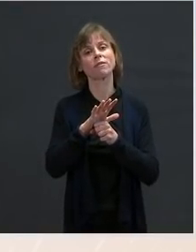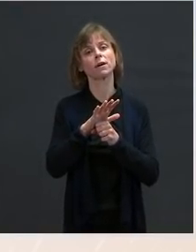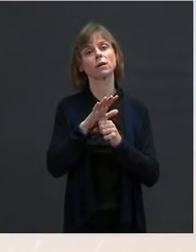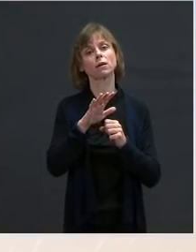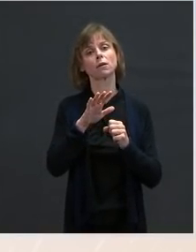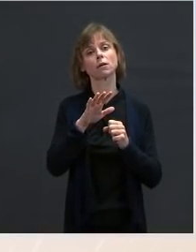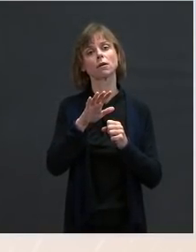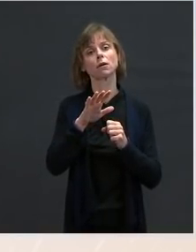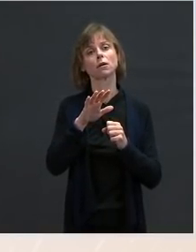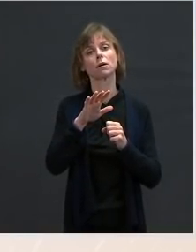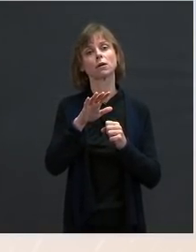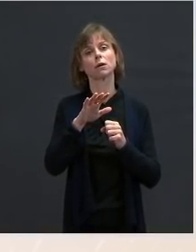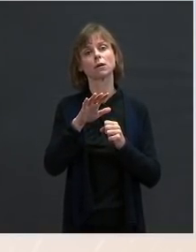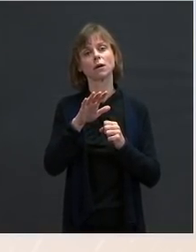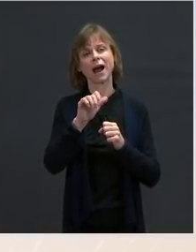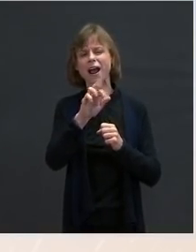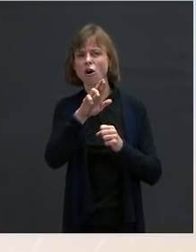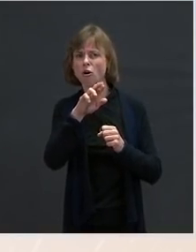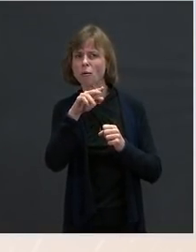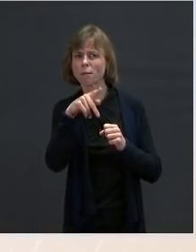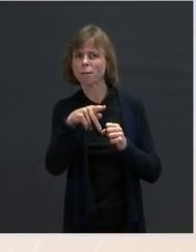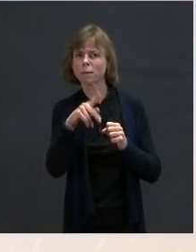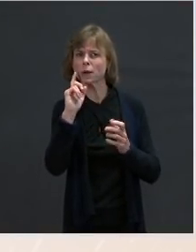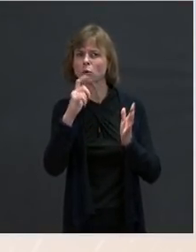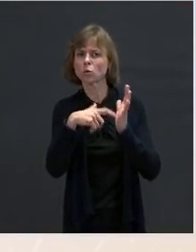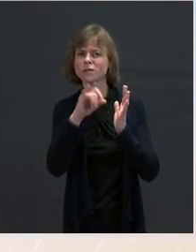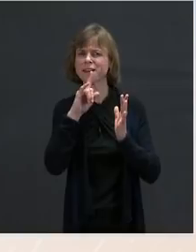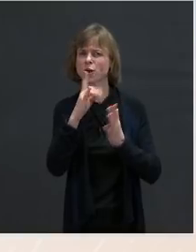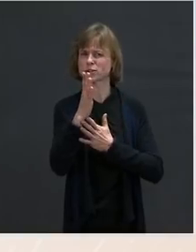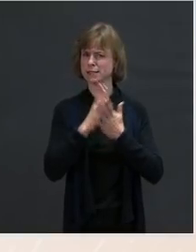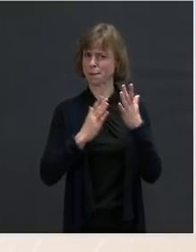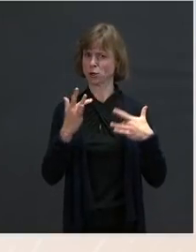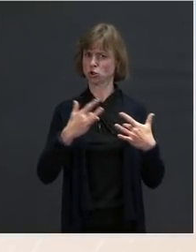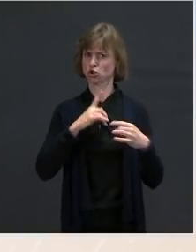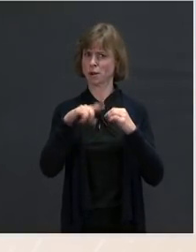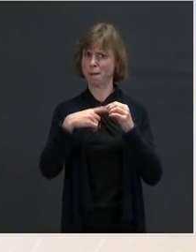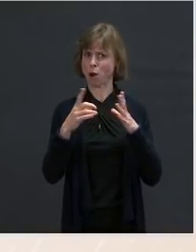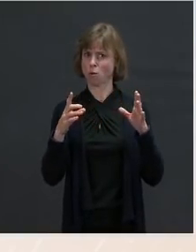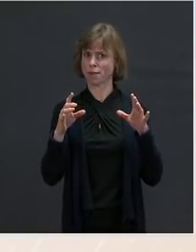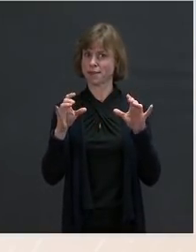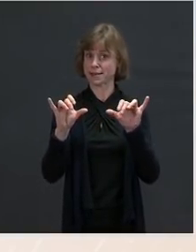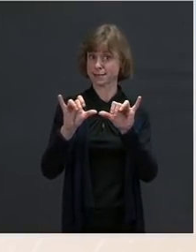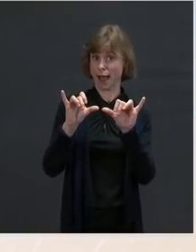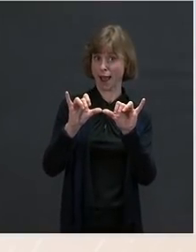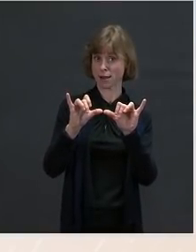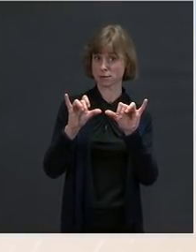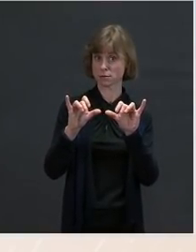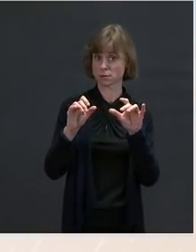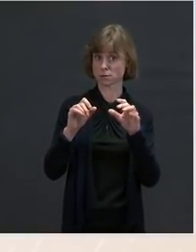that there are some concerned about the size of the price tag and asked, you know, "What would you cut?" Would the White House be okay